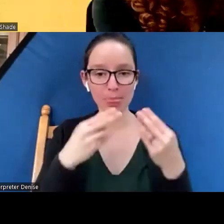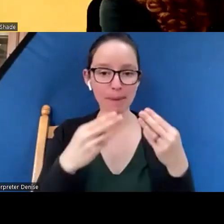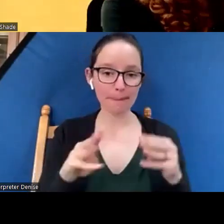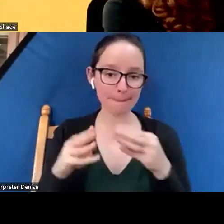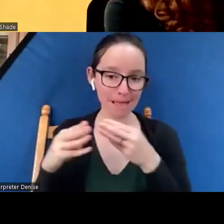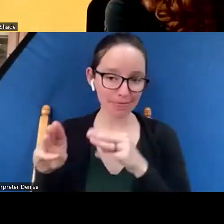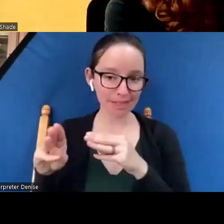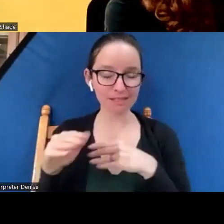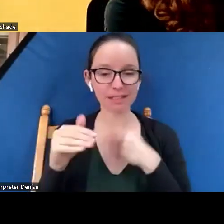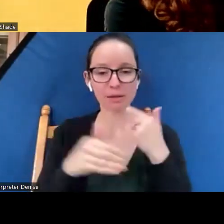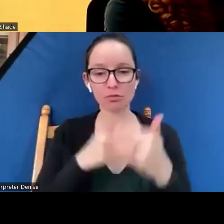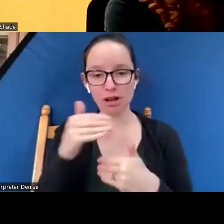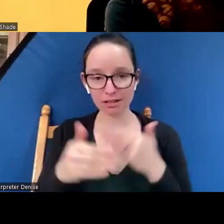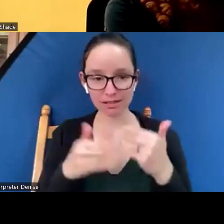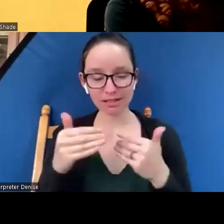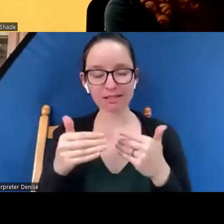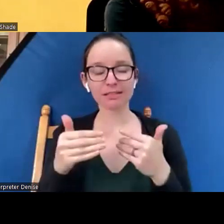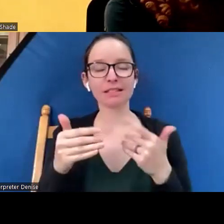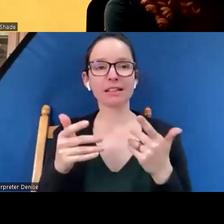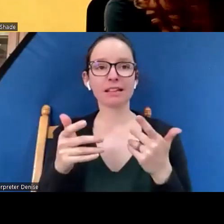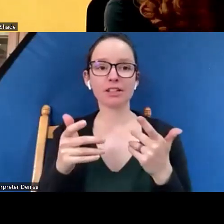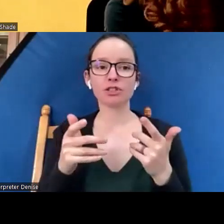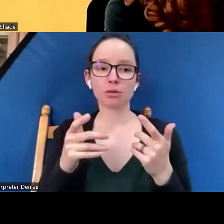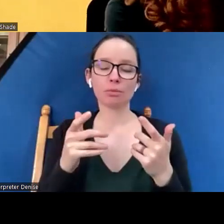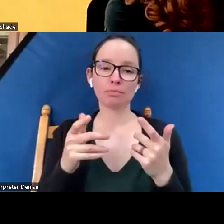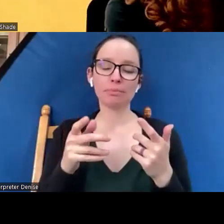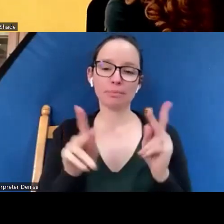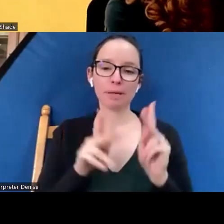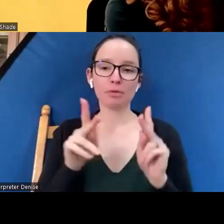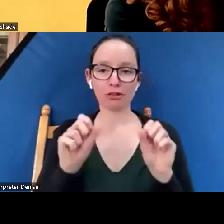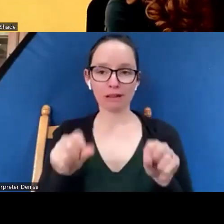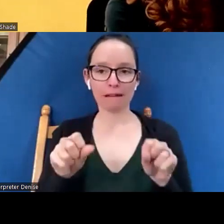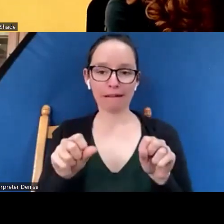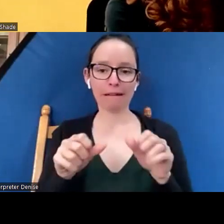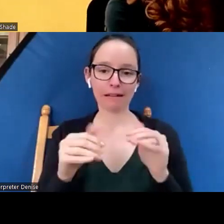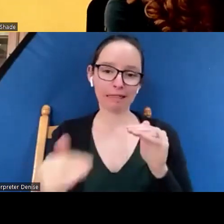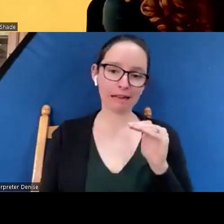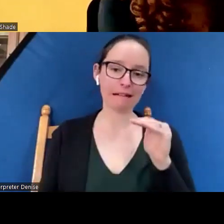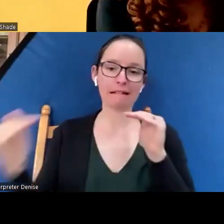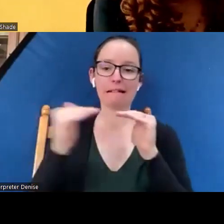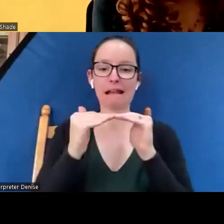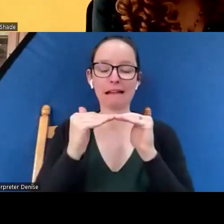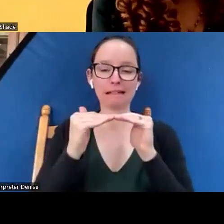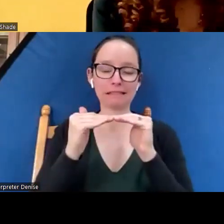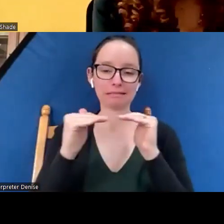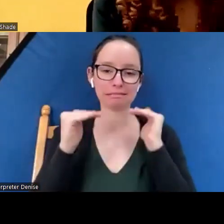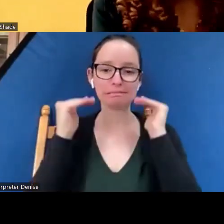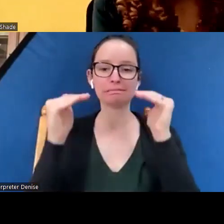brings folks to the next tier of learning. And then we kind of go back and forth with the value of scientists we know.